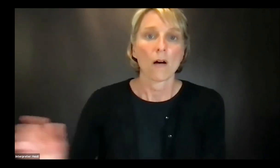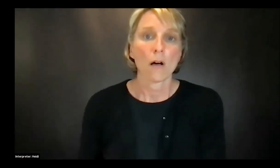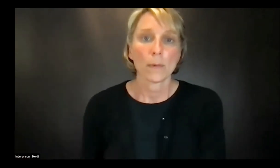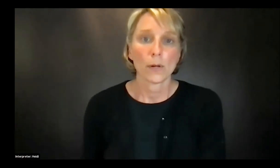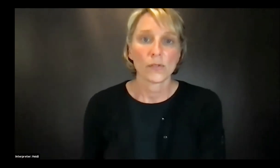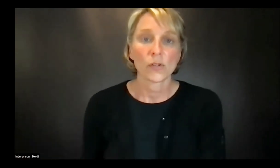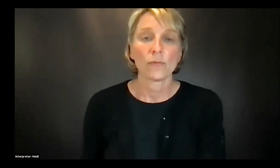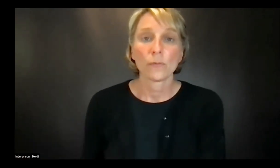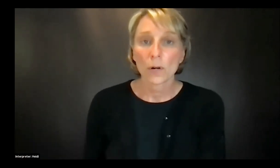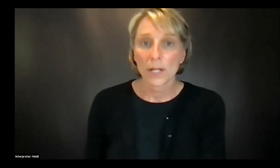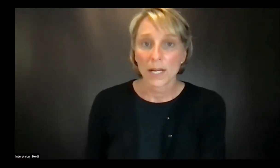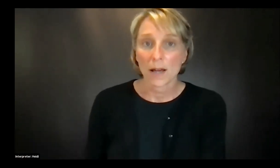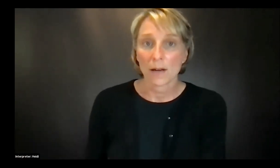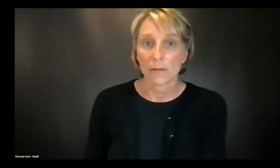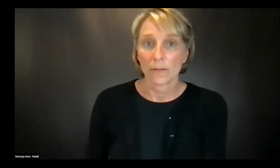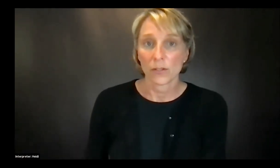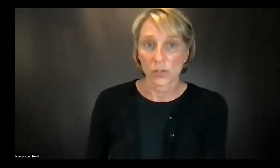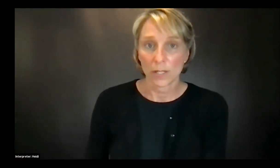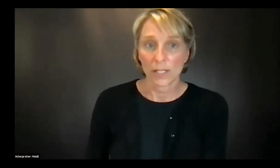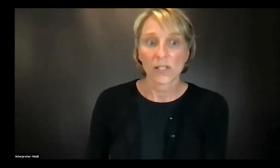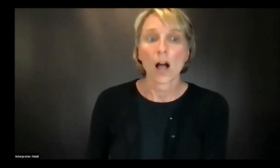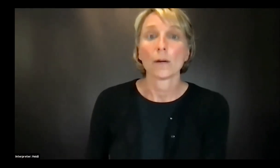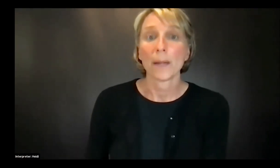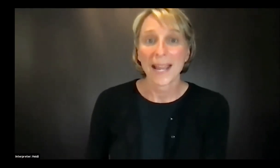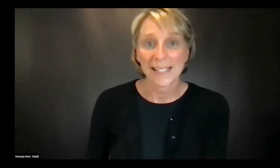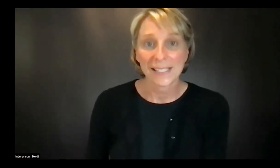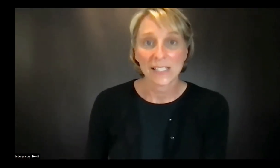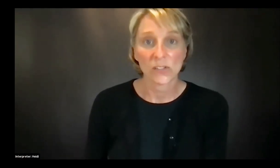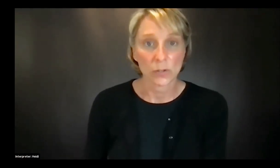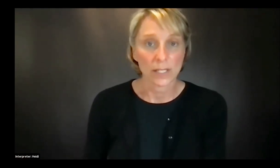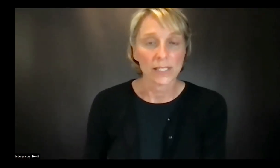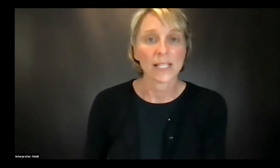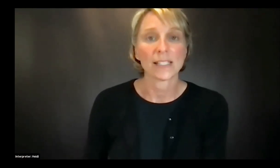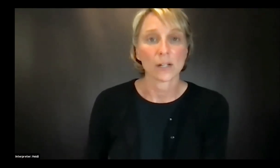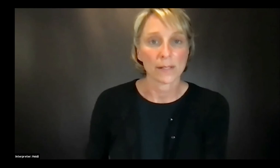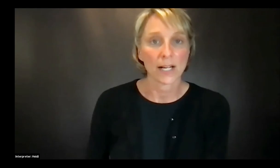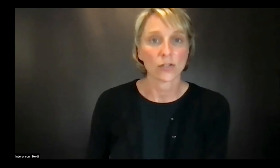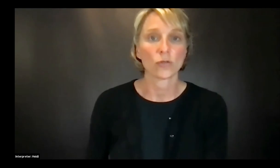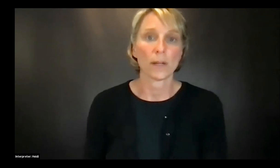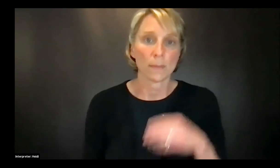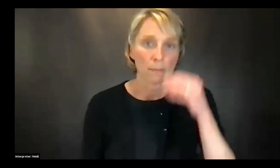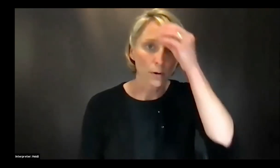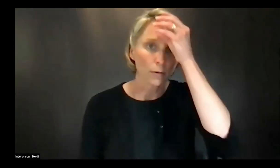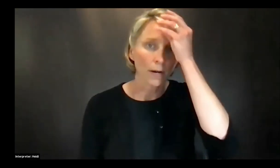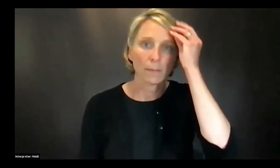Almost 40 of the students are PACES students, that's our Residential Treatment Program,